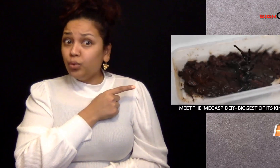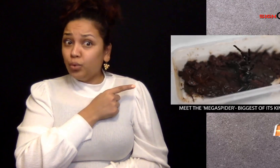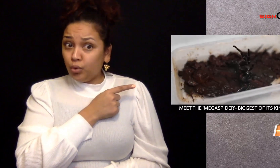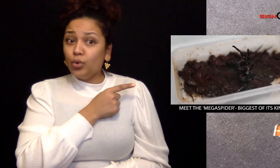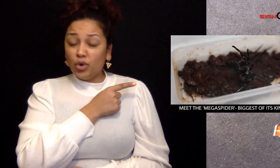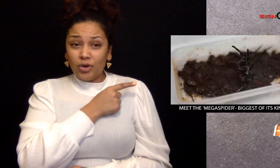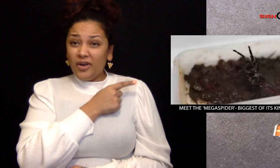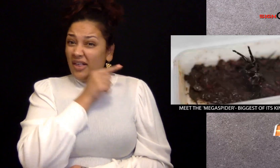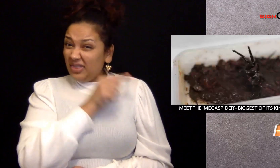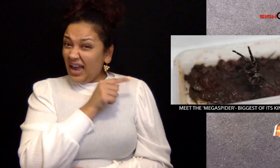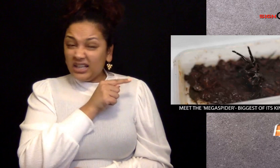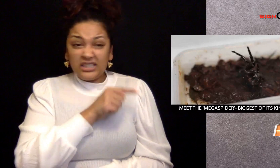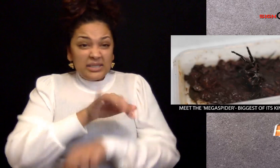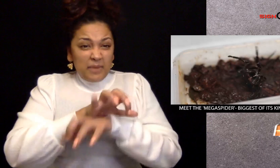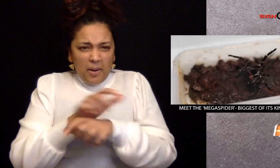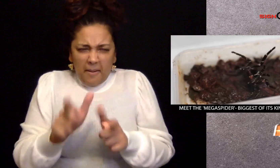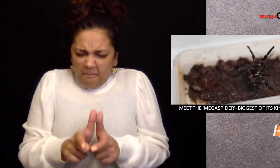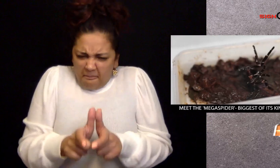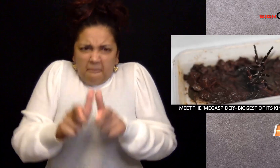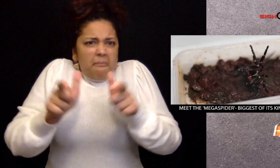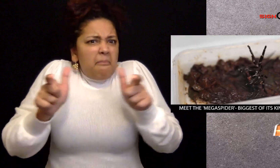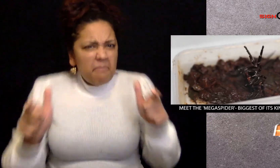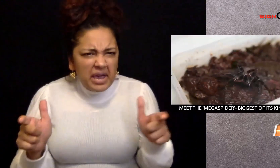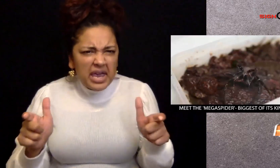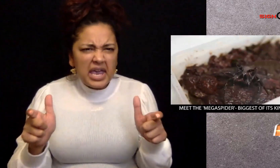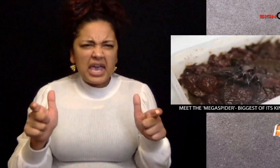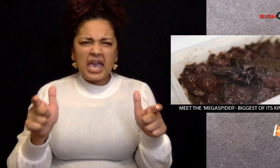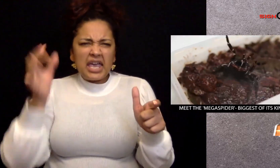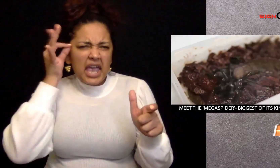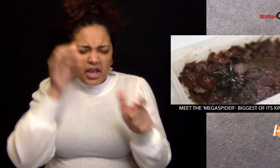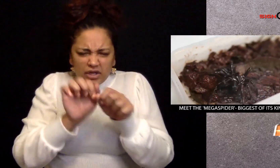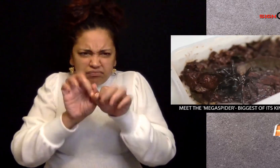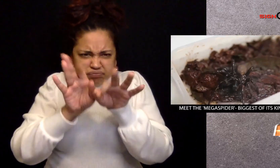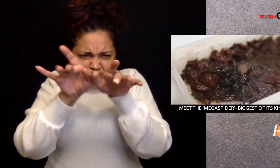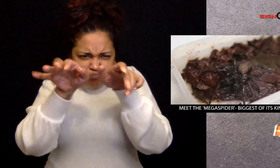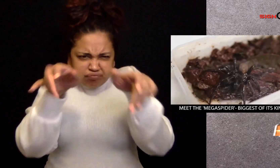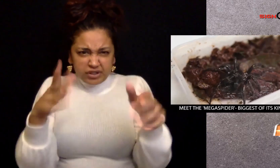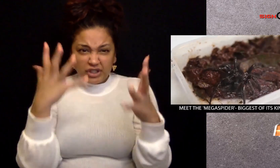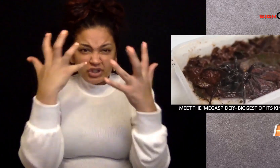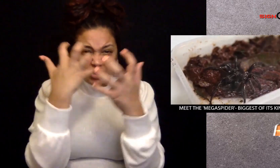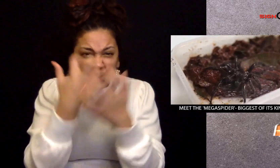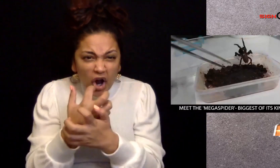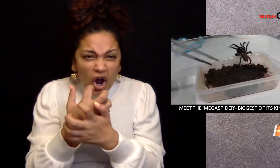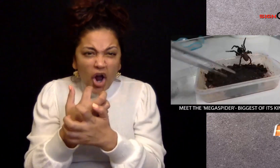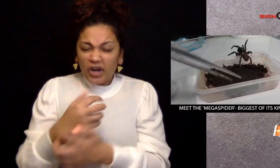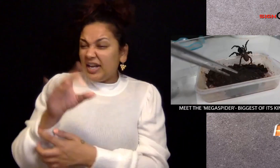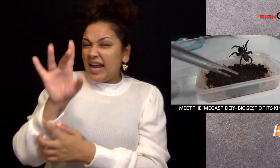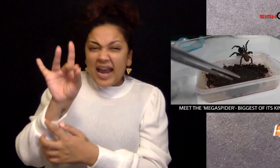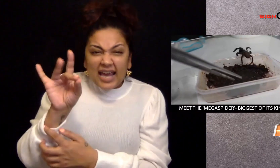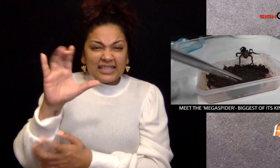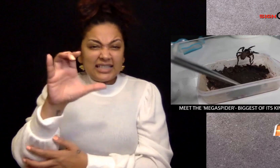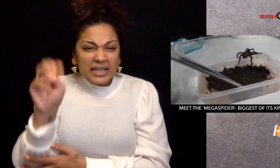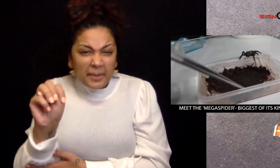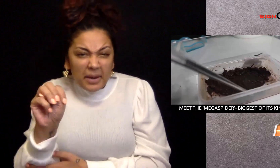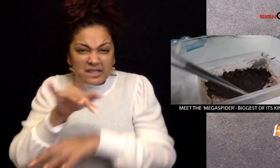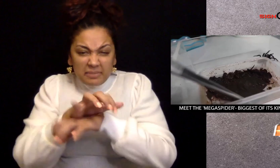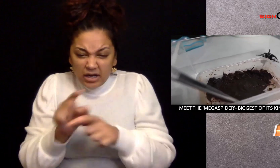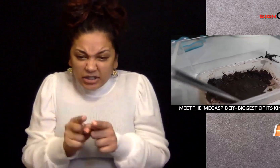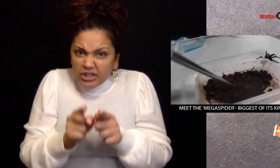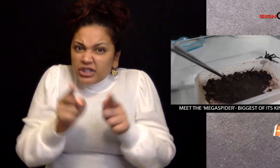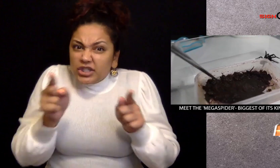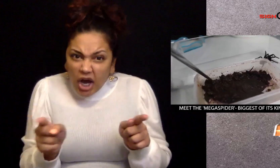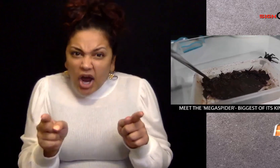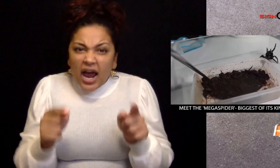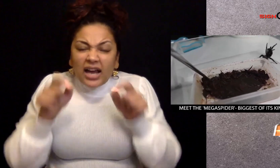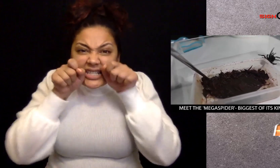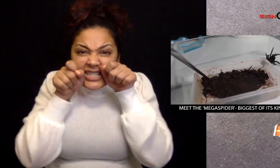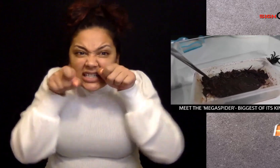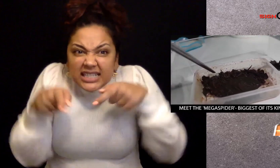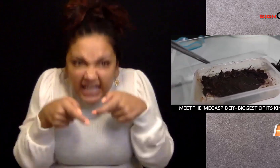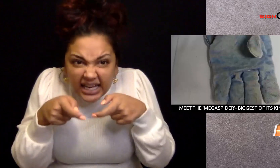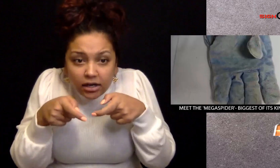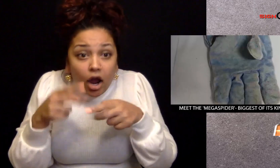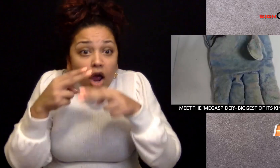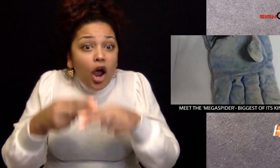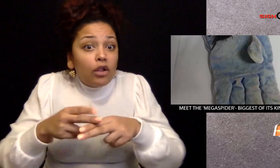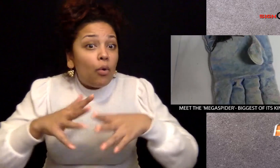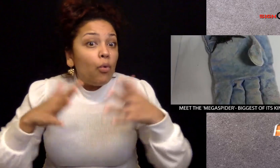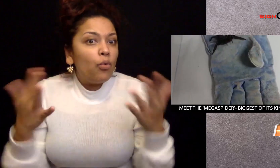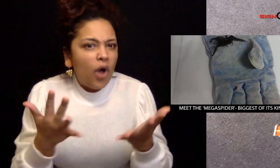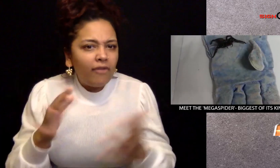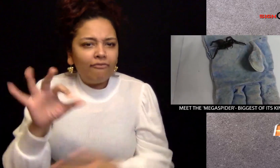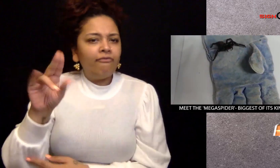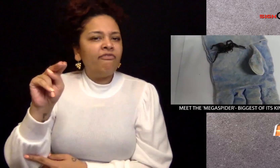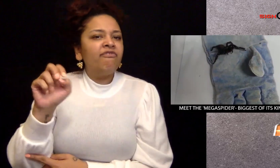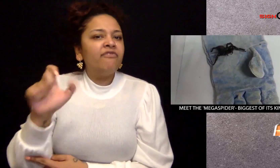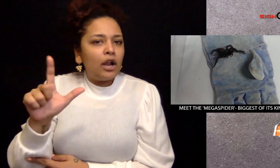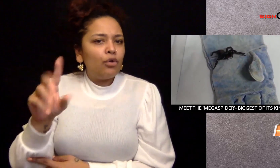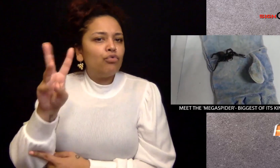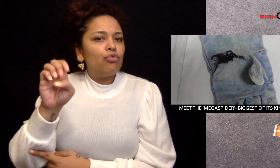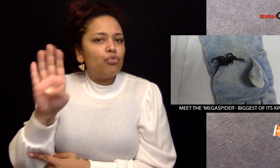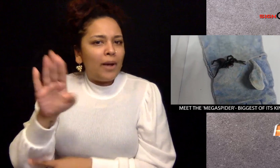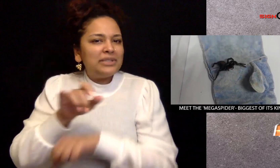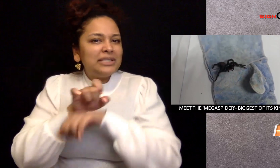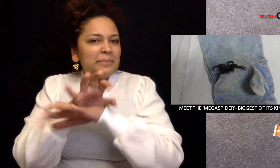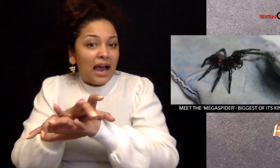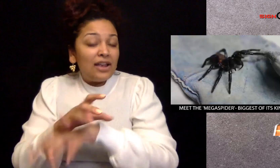take a look at this this massive hairy dark 8 cm spider with inch-long fangs is called